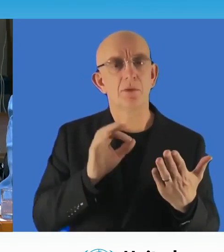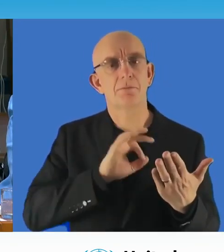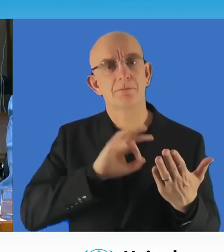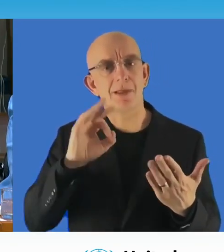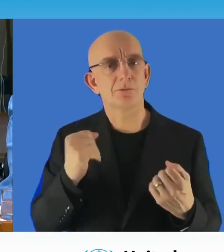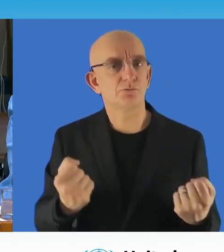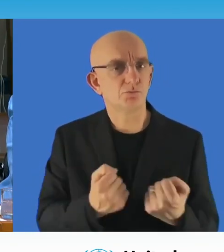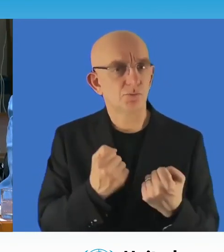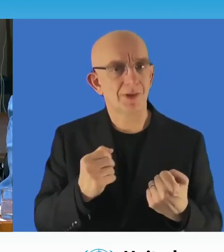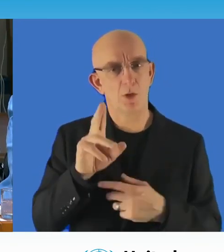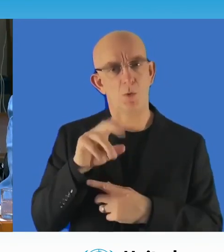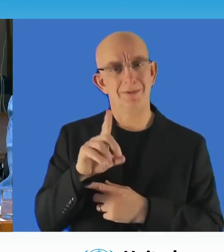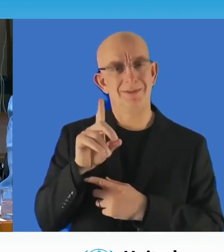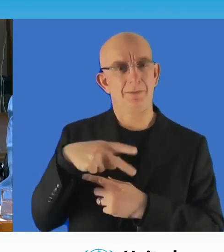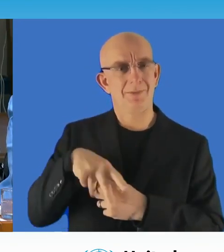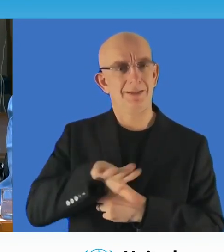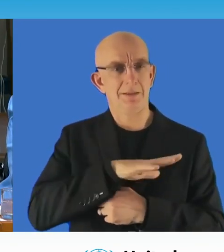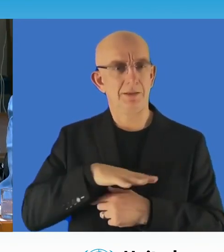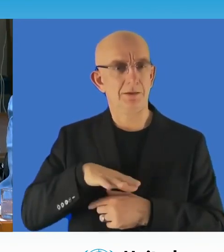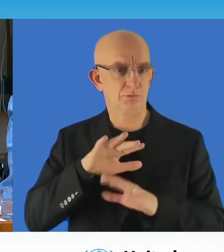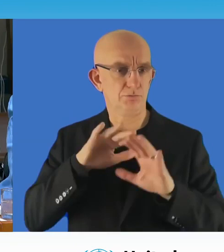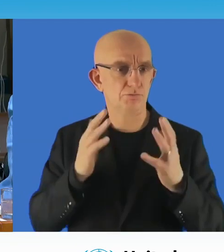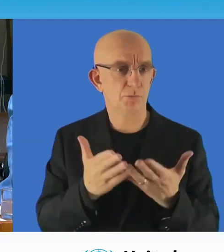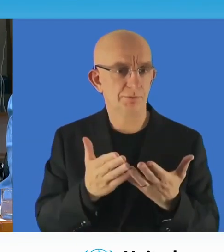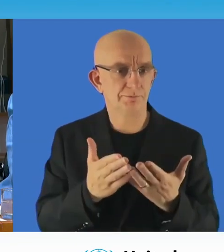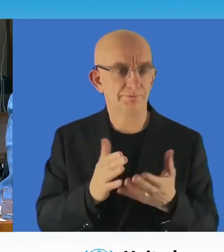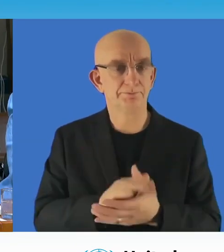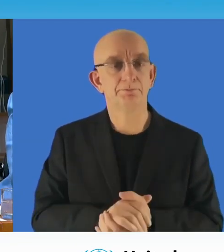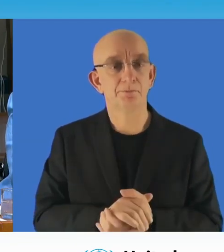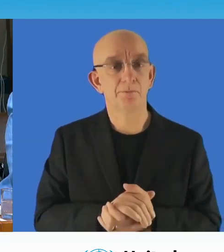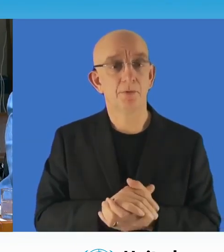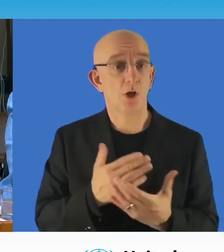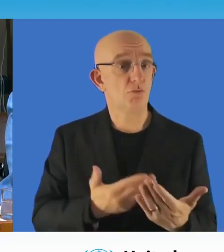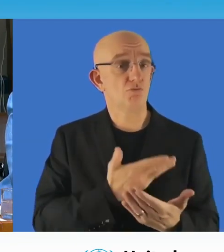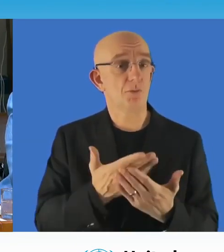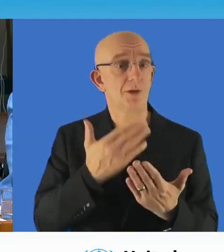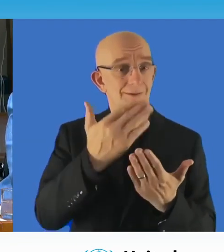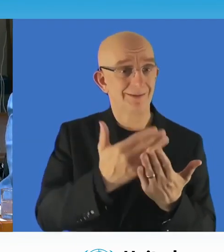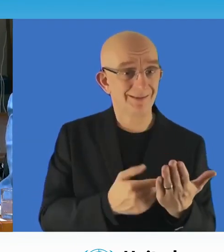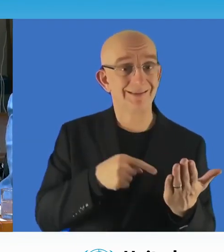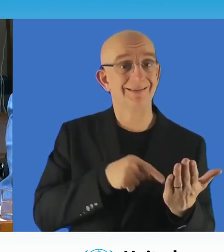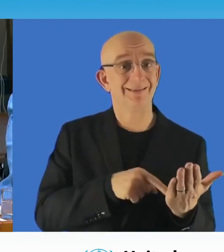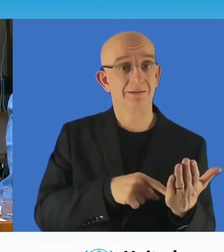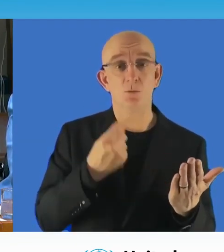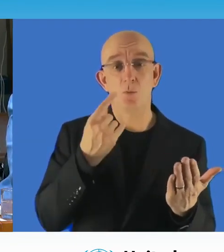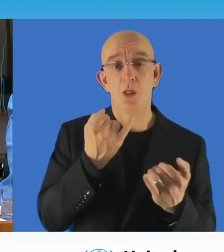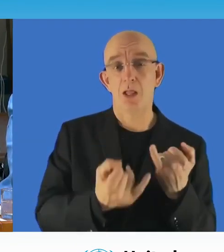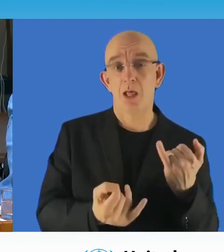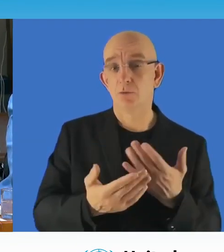markets with law and policies reviewed and updated to ensure access to education training and social